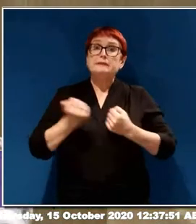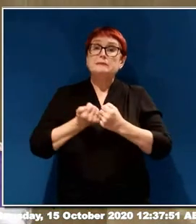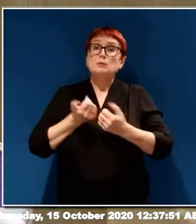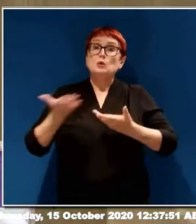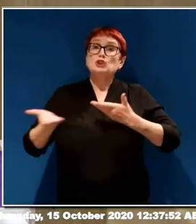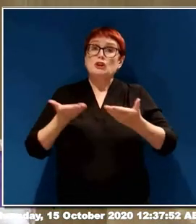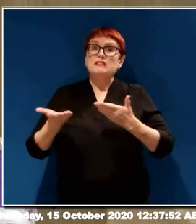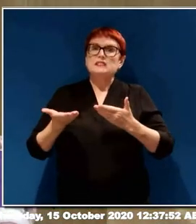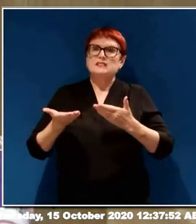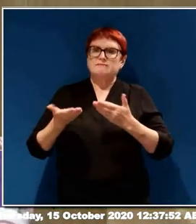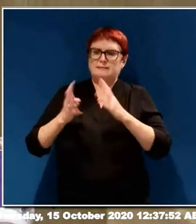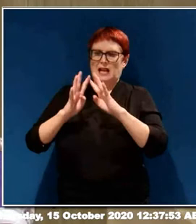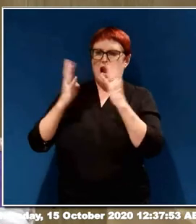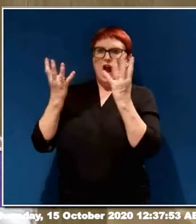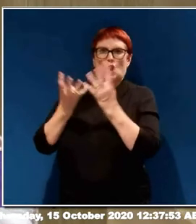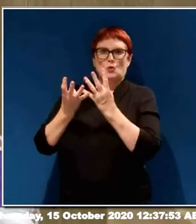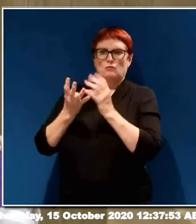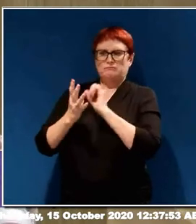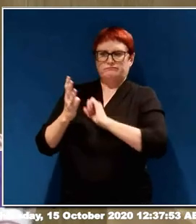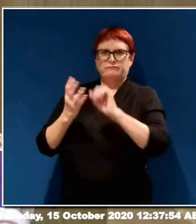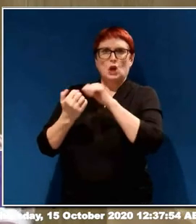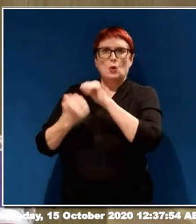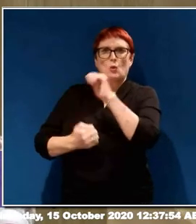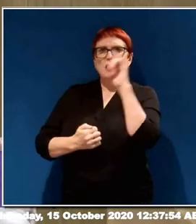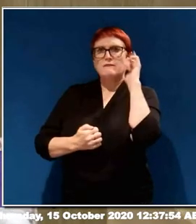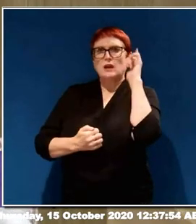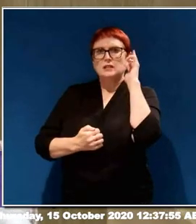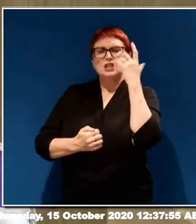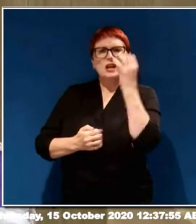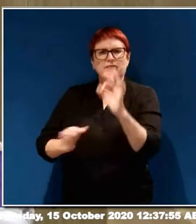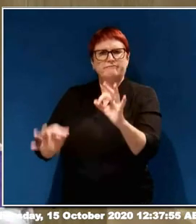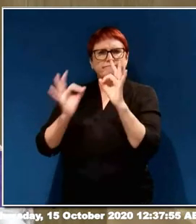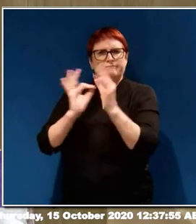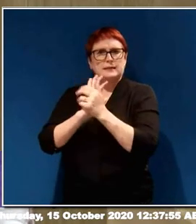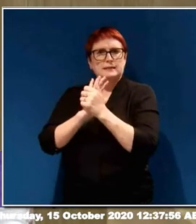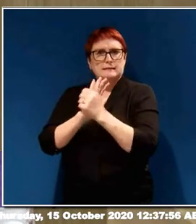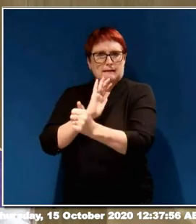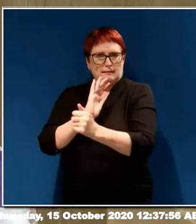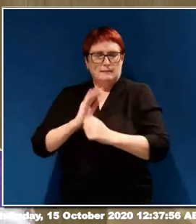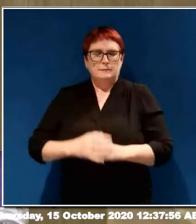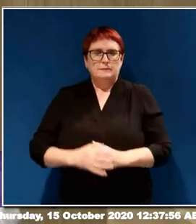with particular expertise in working with schools